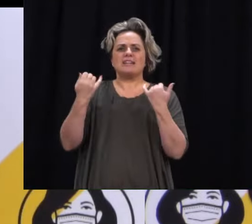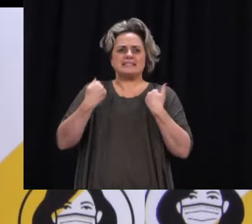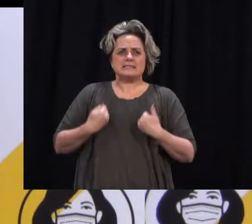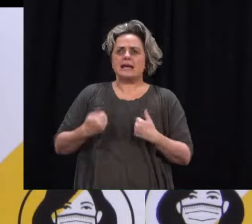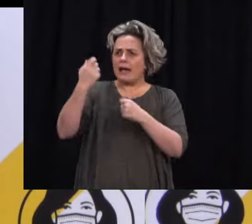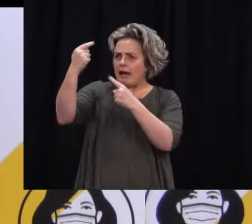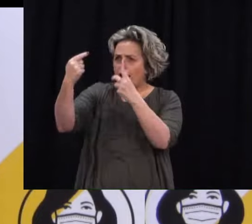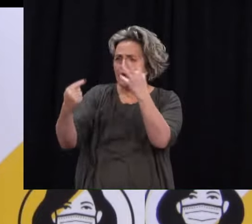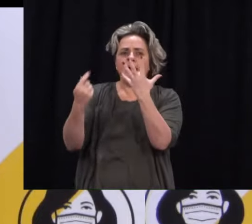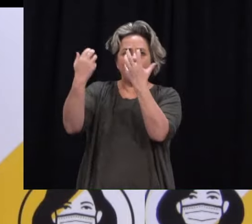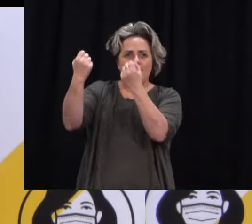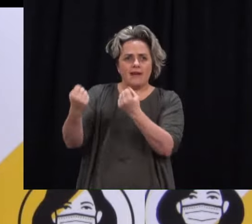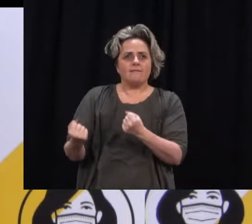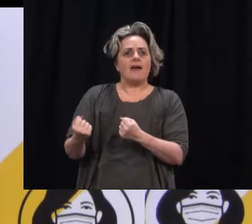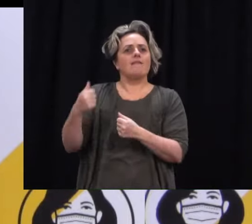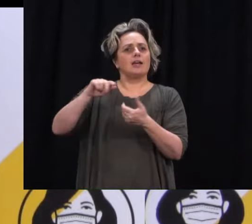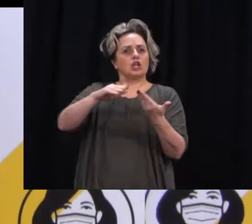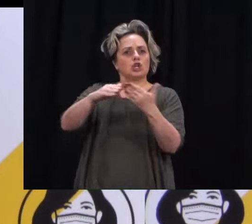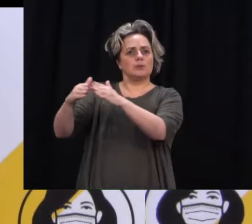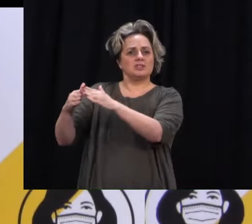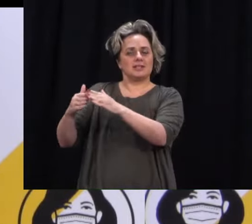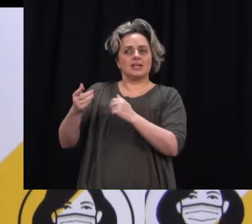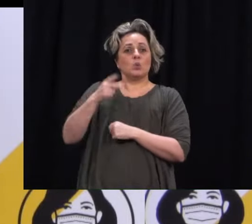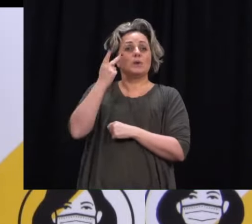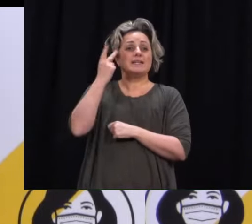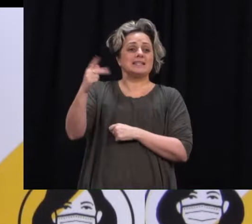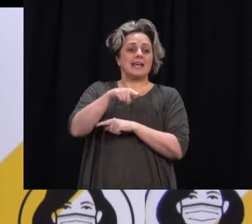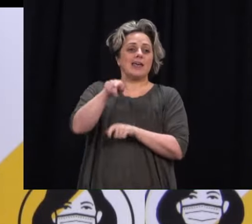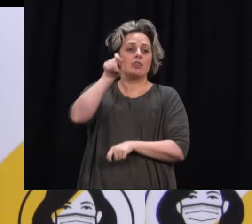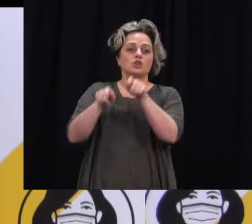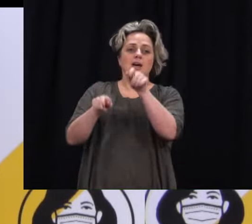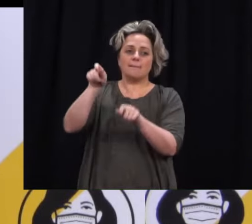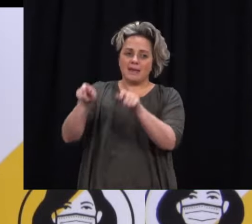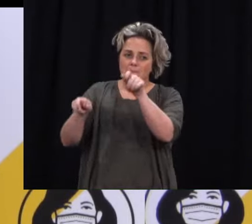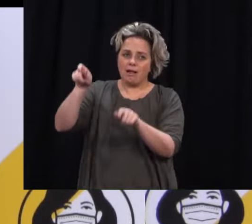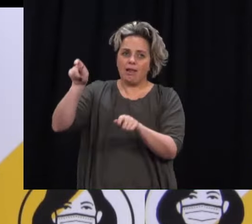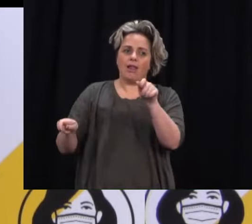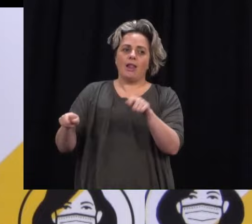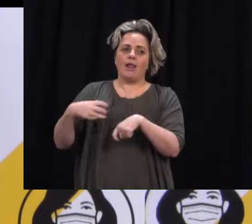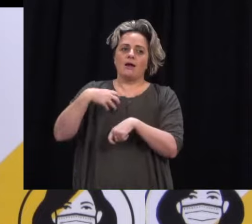Pacific communities. Because they have high rights of pre- existing conditions. We have